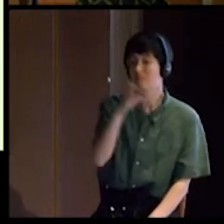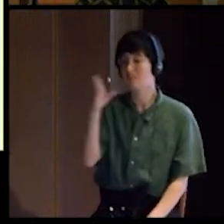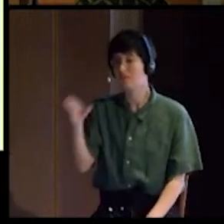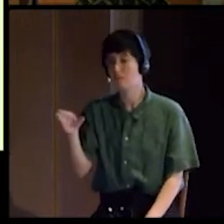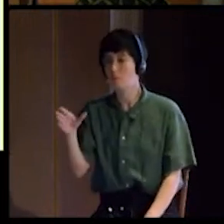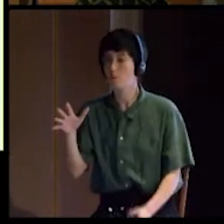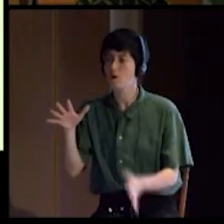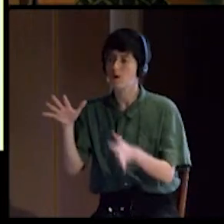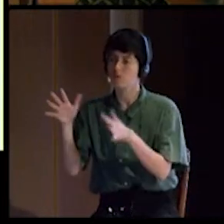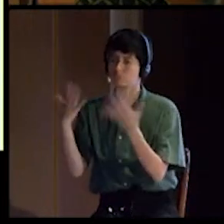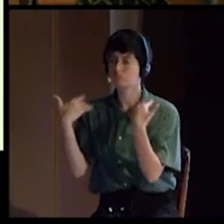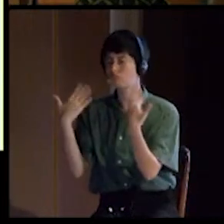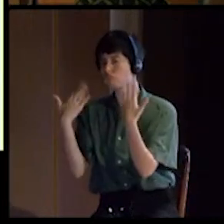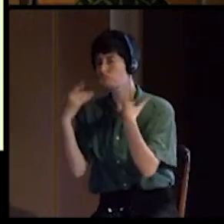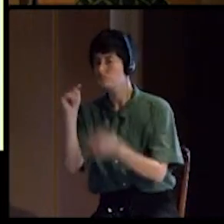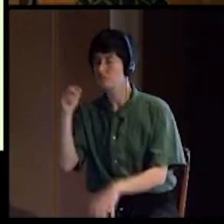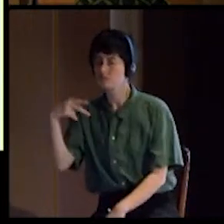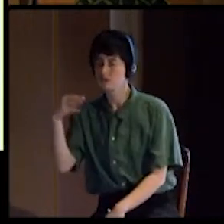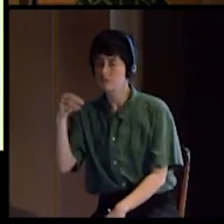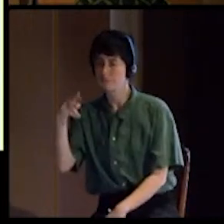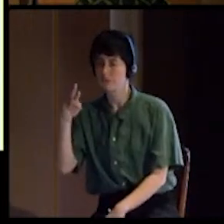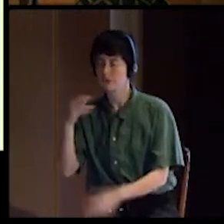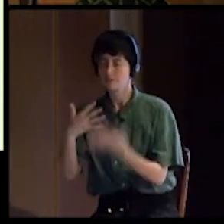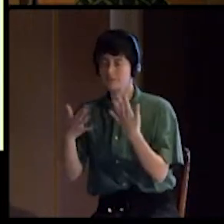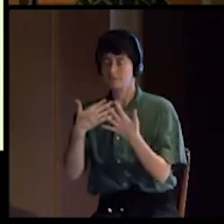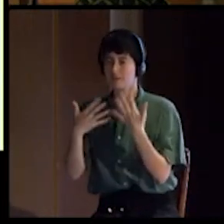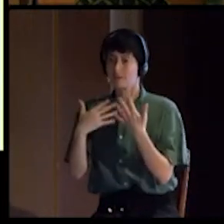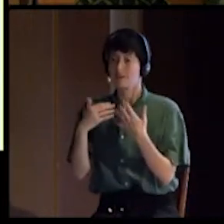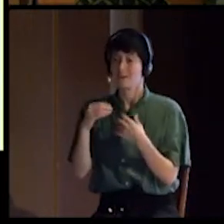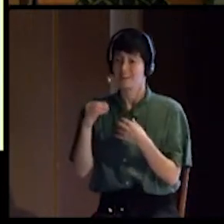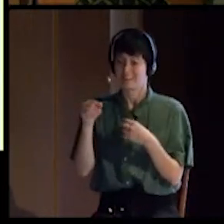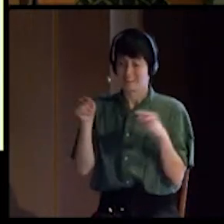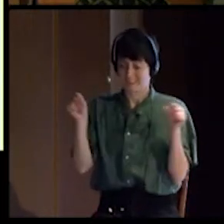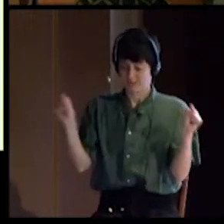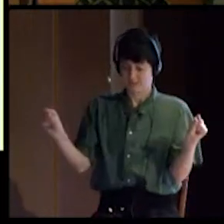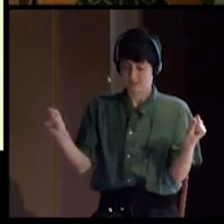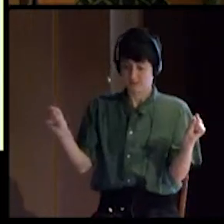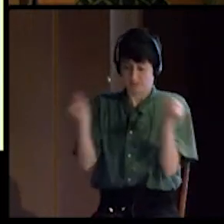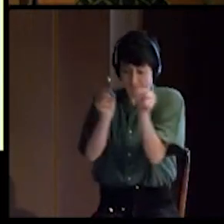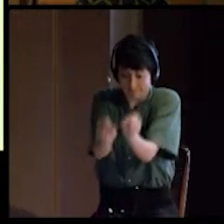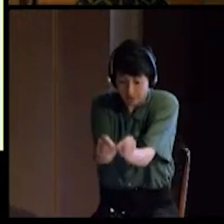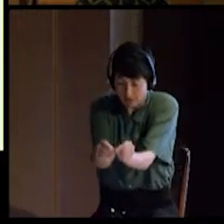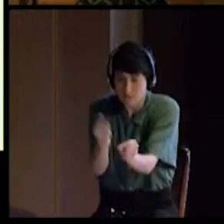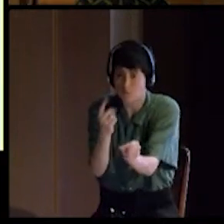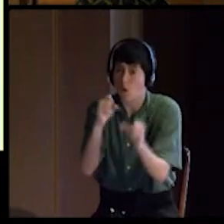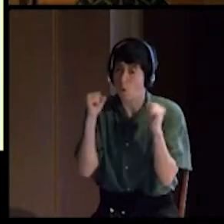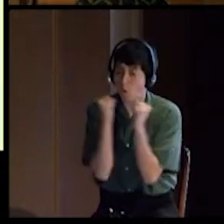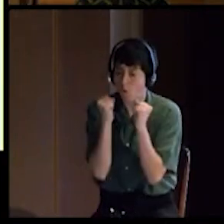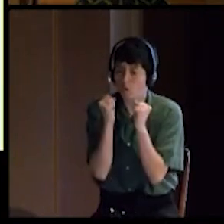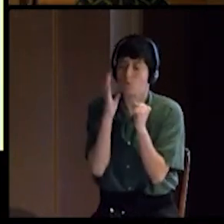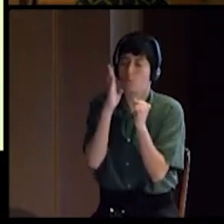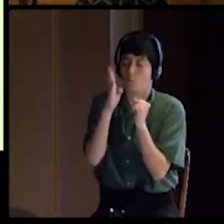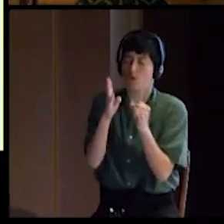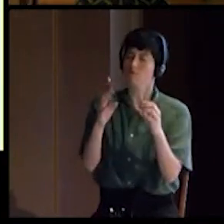So irrespective of evolutionary history or evolutionary origin, as you go up the elevation,